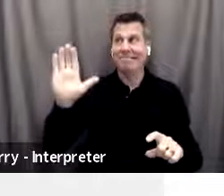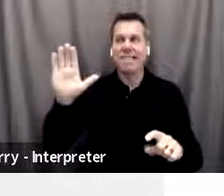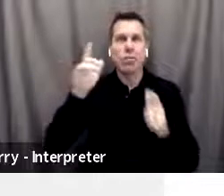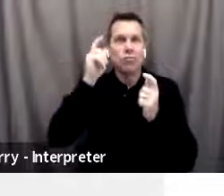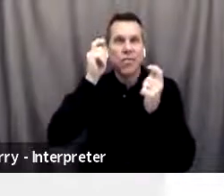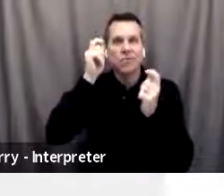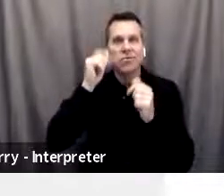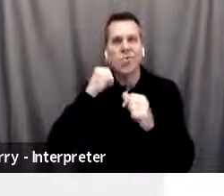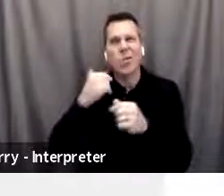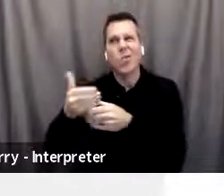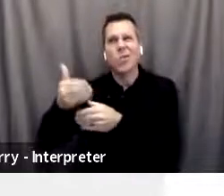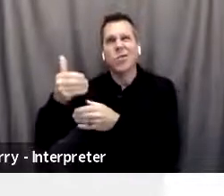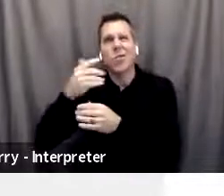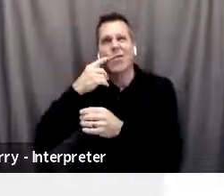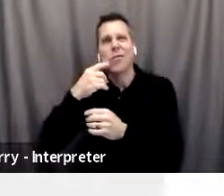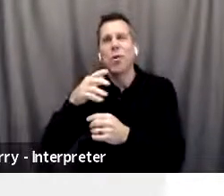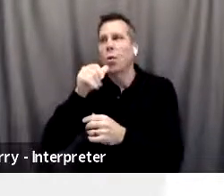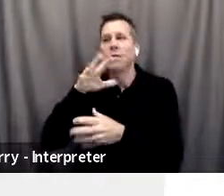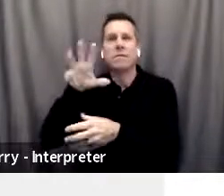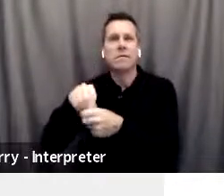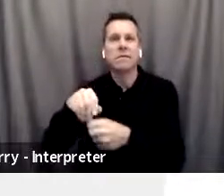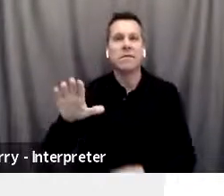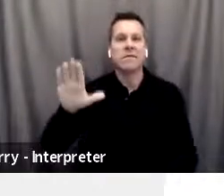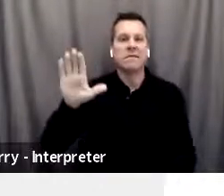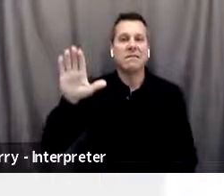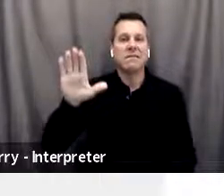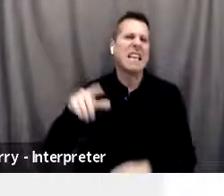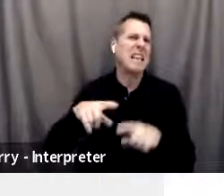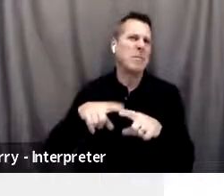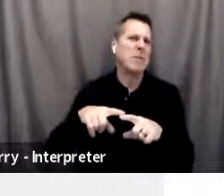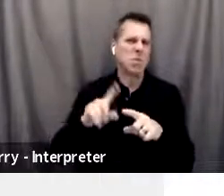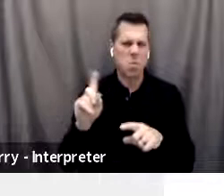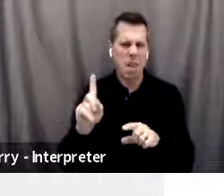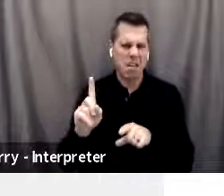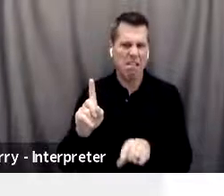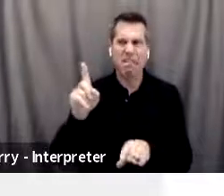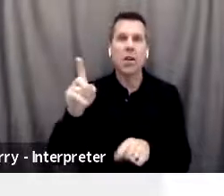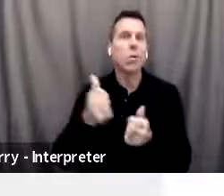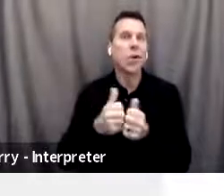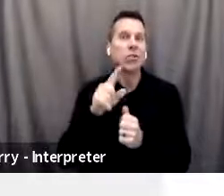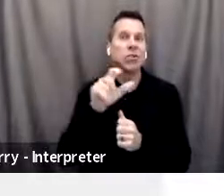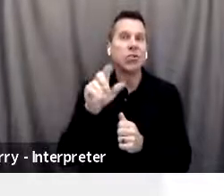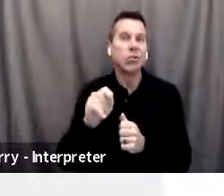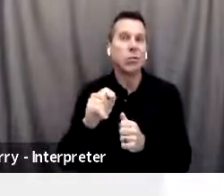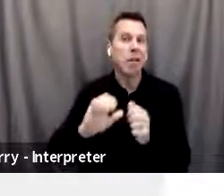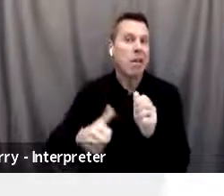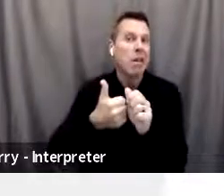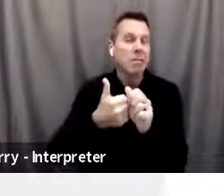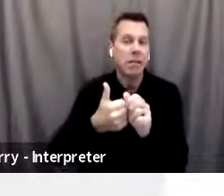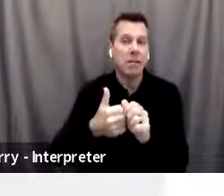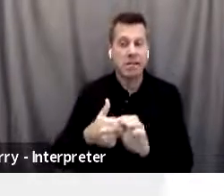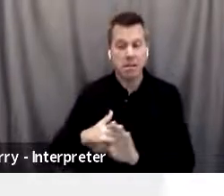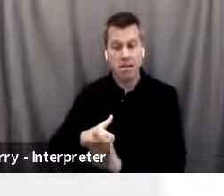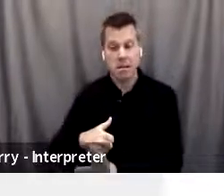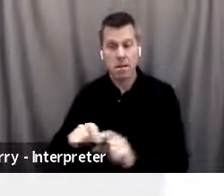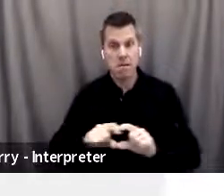location of that button depends on the sim version that you are using. So be mindful of that. You may also use the chat window to ask